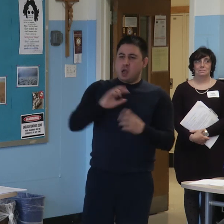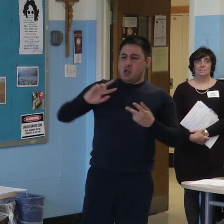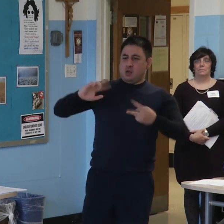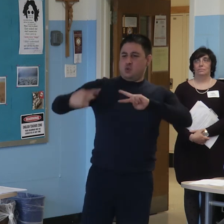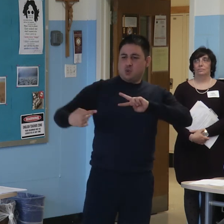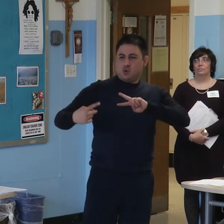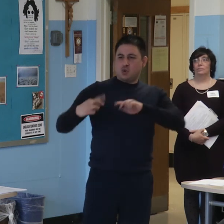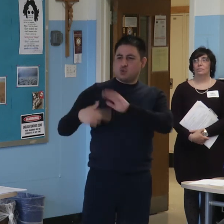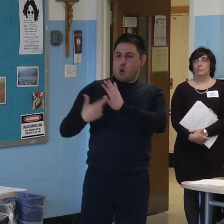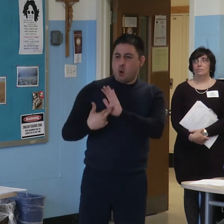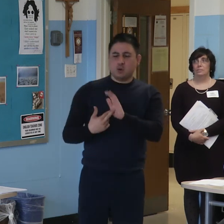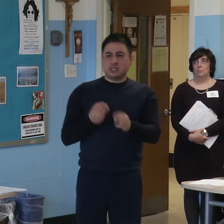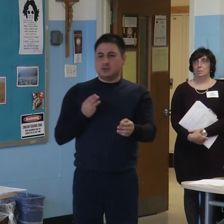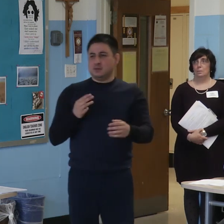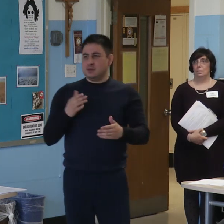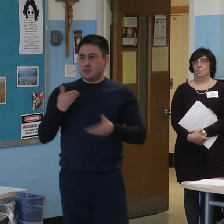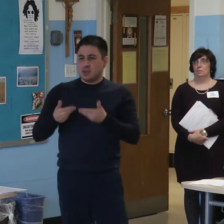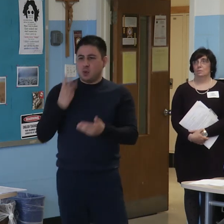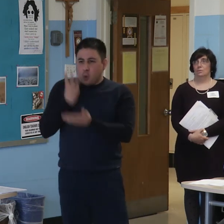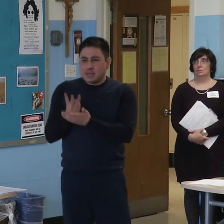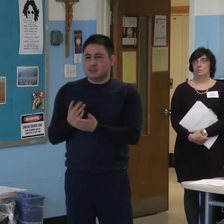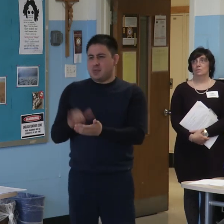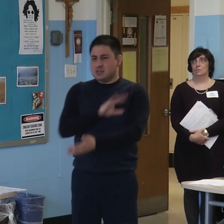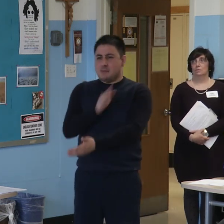invitations and ministry to witness how powerful.